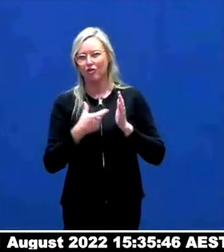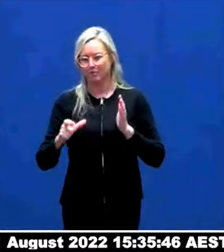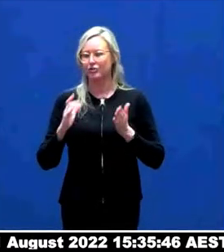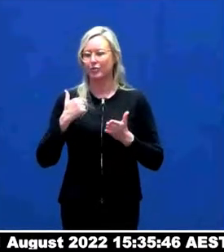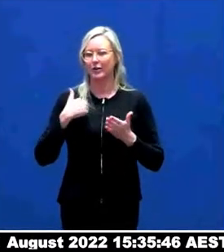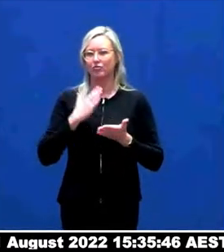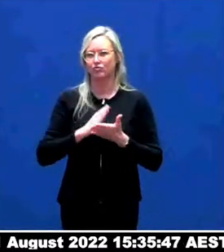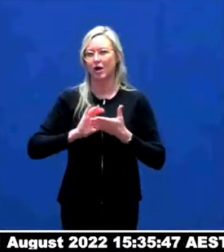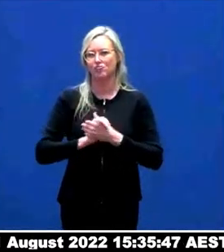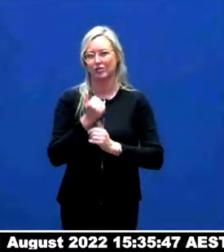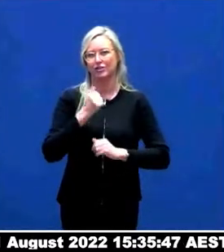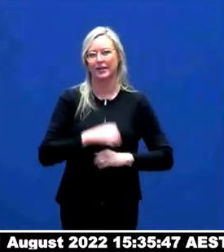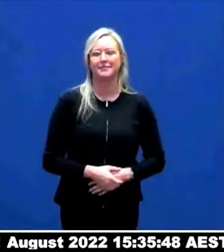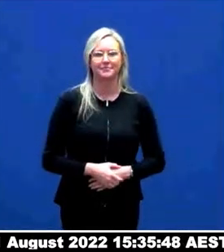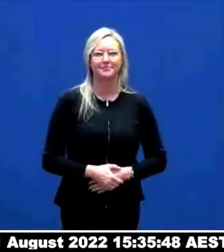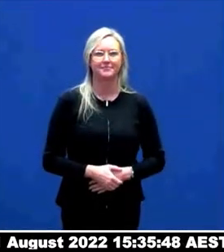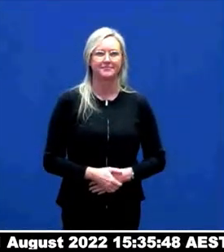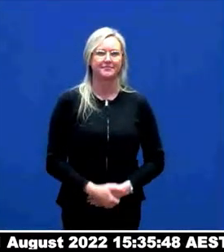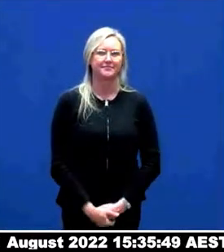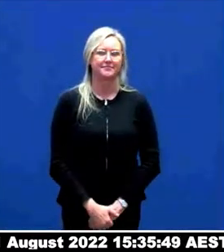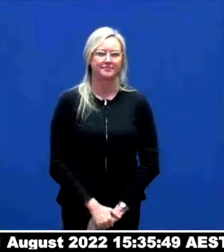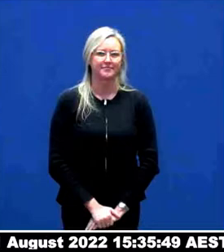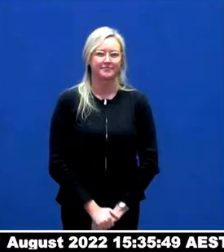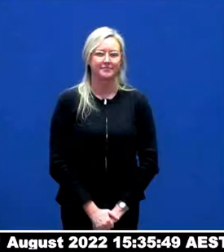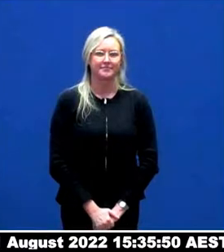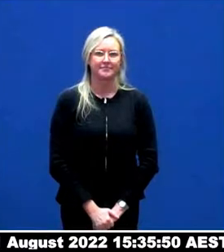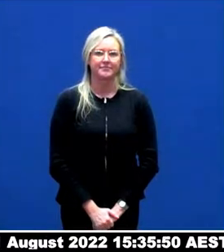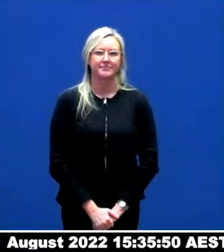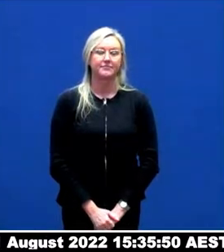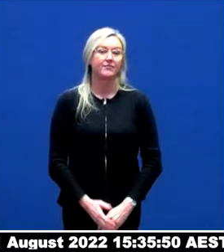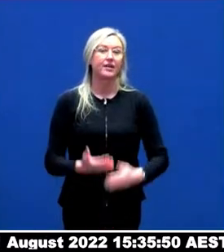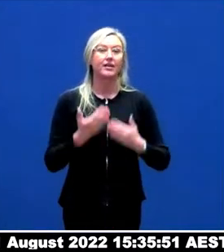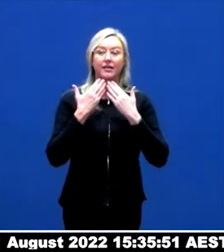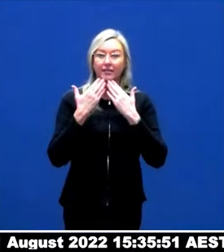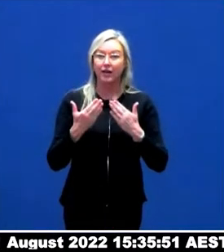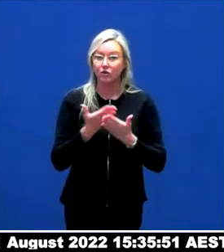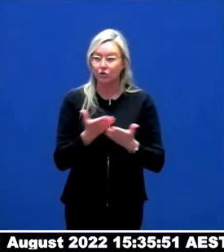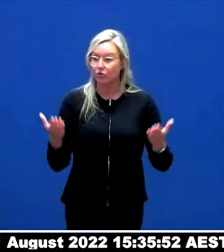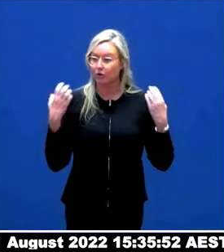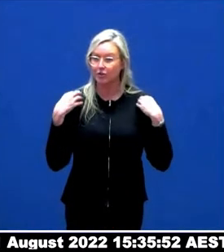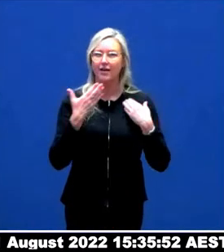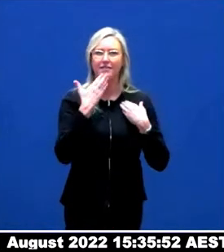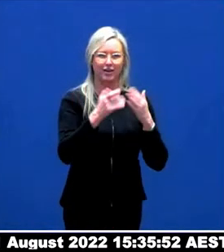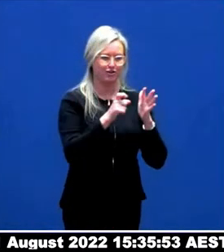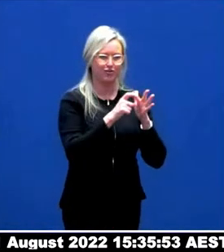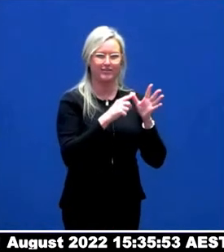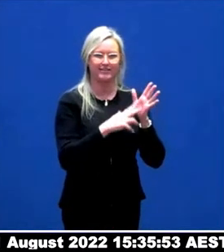Video ended MS EASTMAN: Thank you, Commissioners, and thank you to 'Dave' who I can see in the - CHAIR: Yes, thank you, 'Dave'.